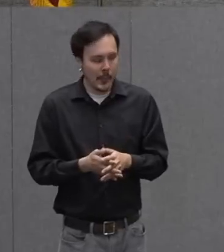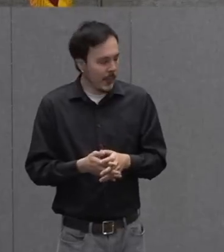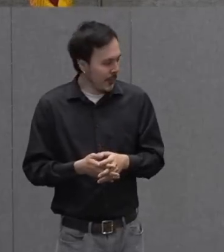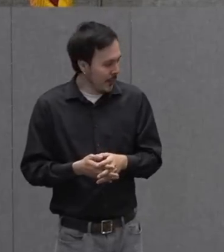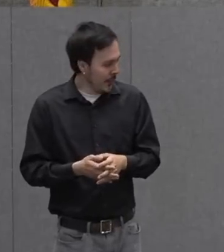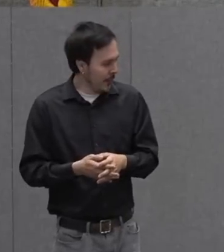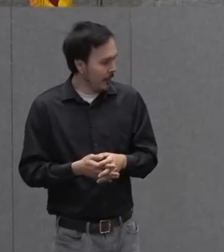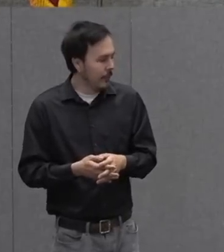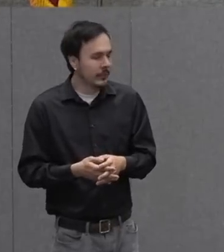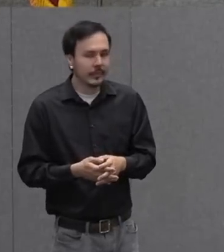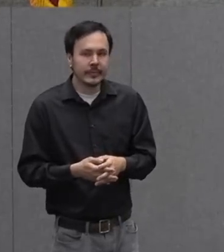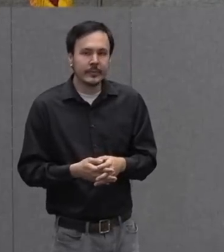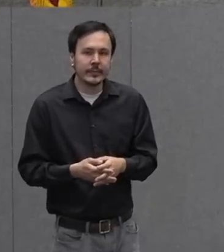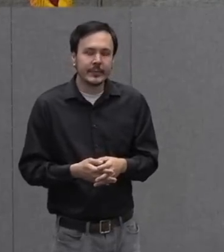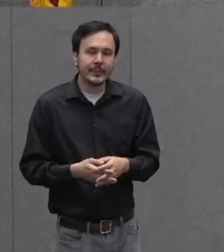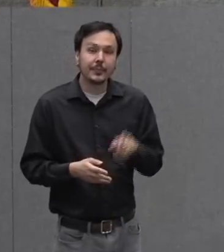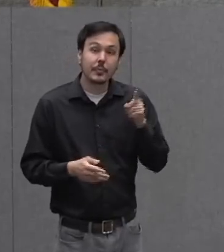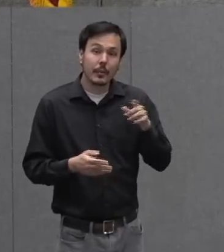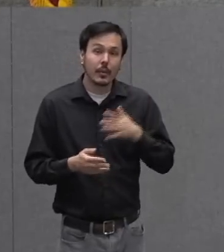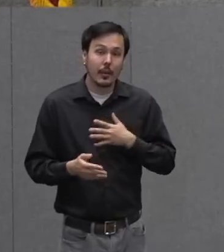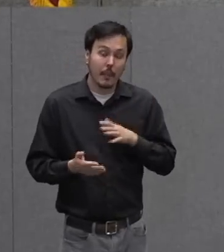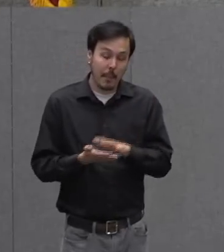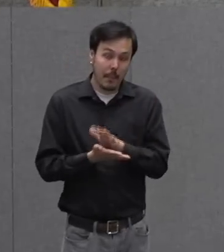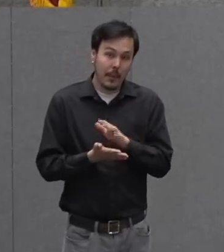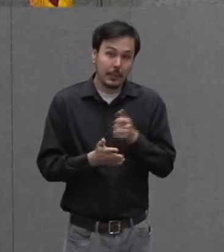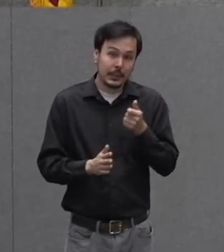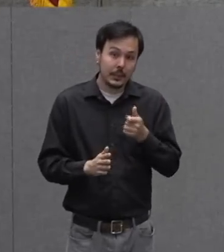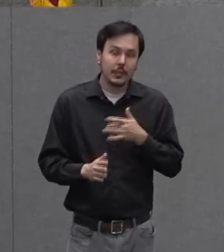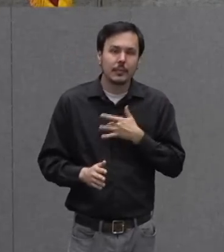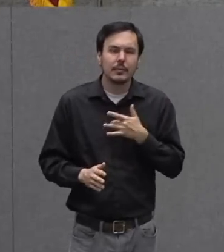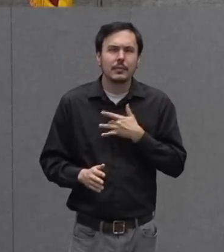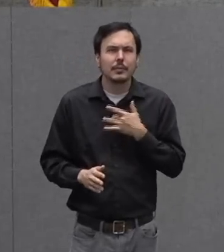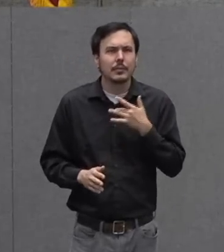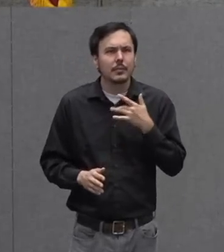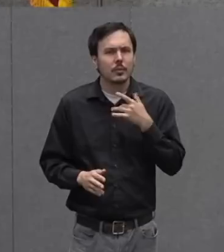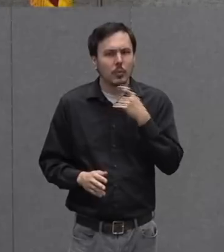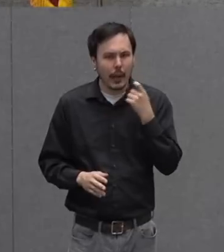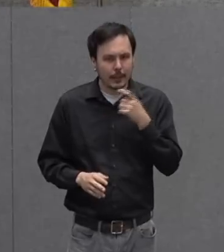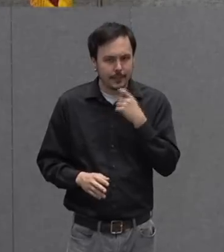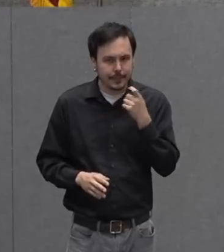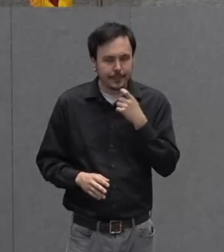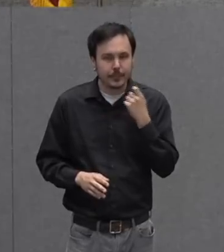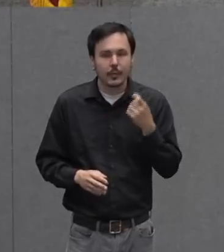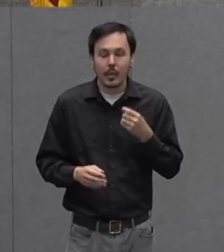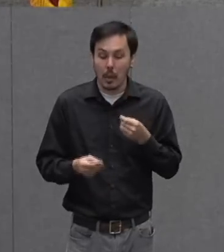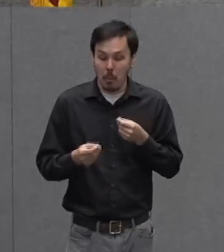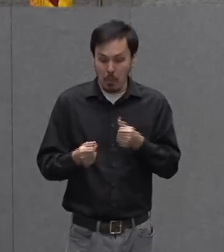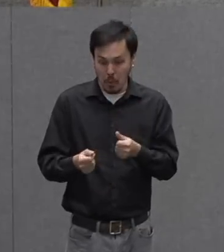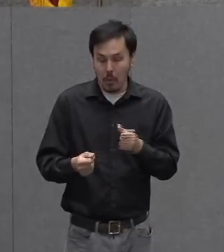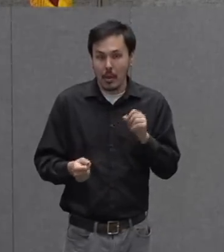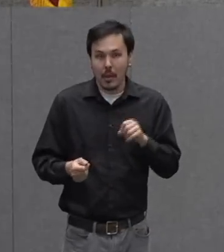This paper feels dry. It's smooth, but it has some texture.